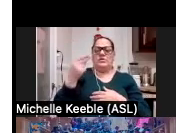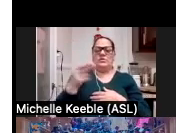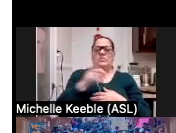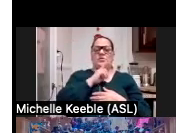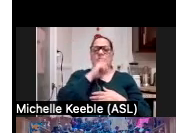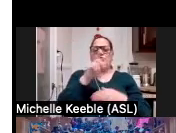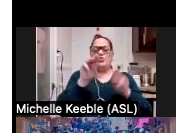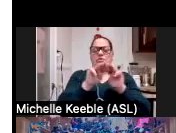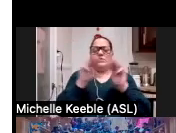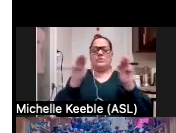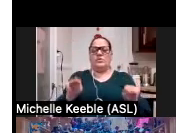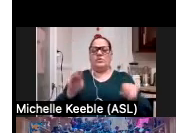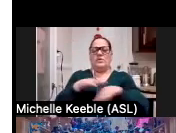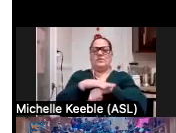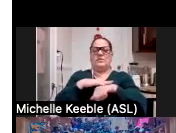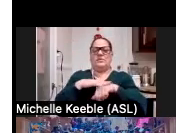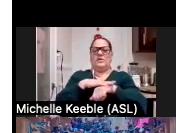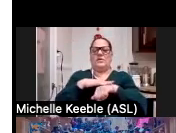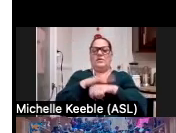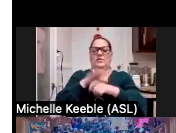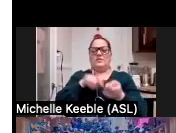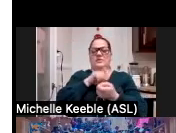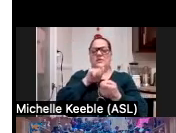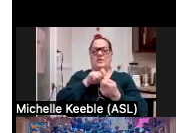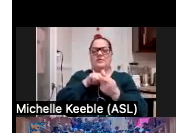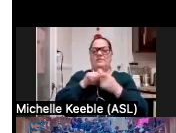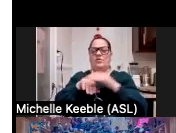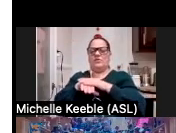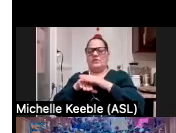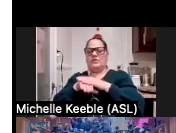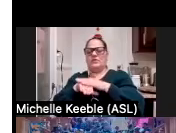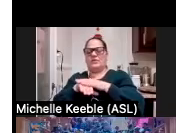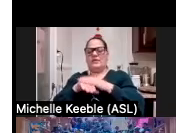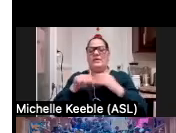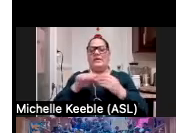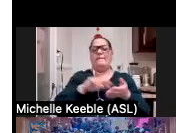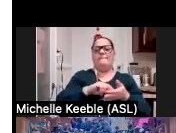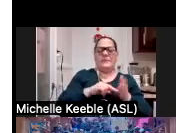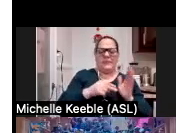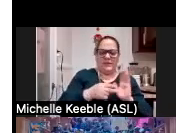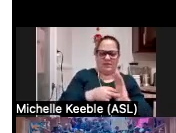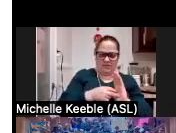serves as a space specifically for accessibility, empathy, and meaningful um lasting like community